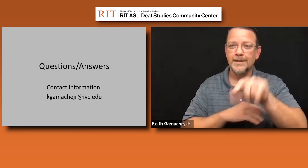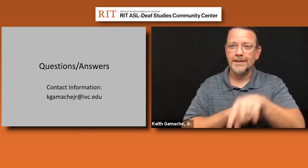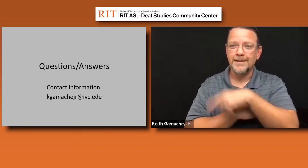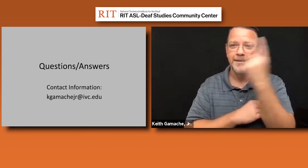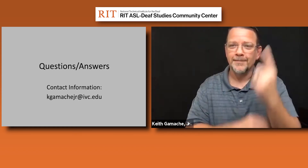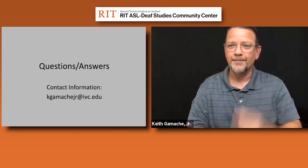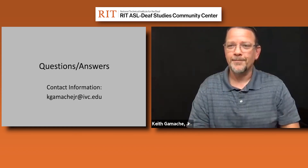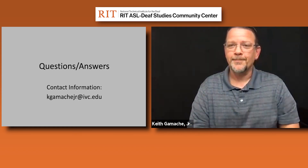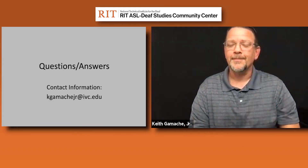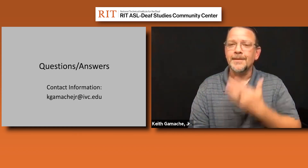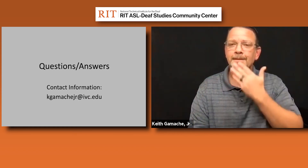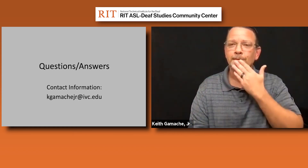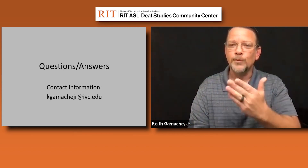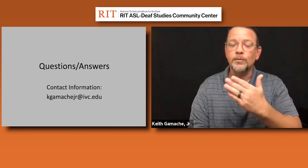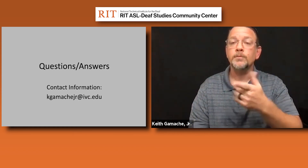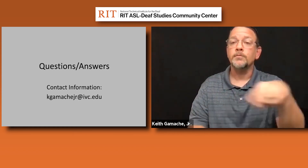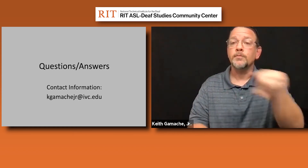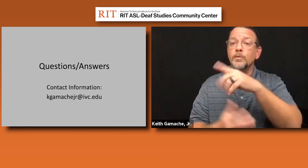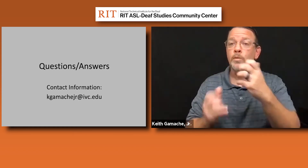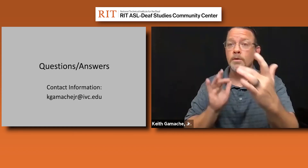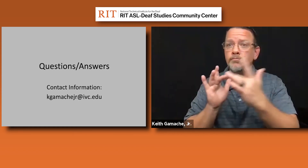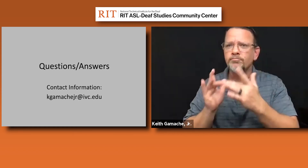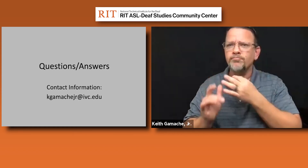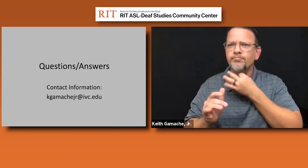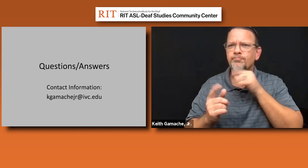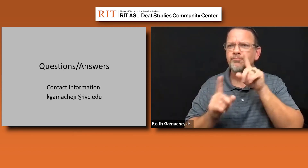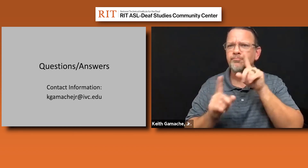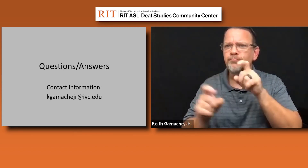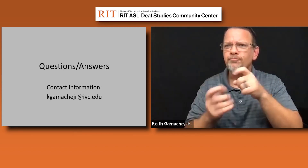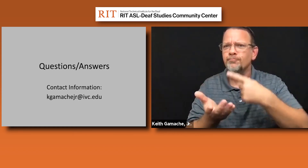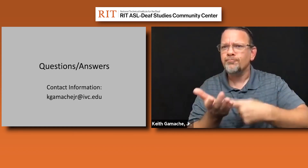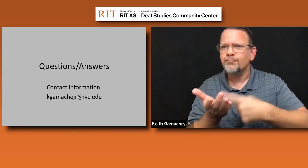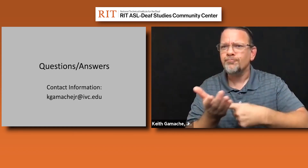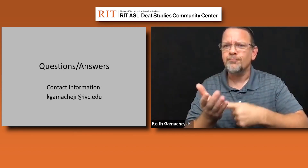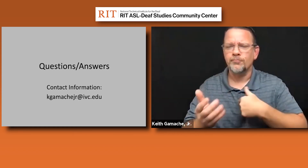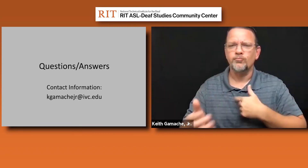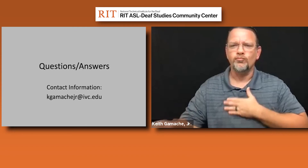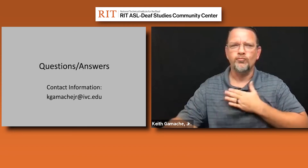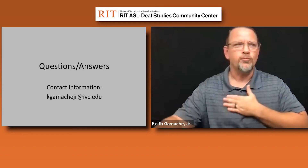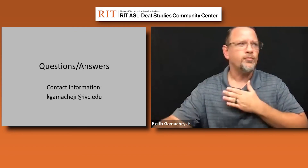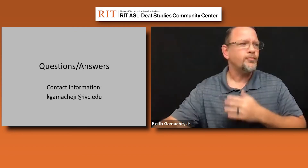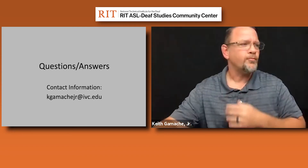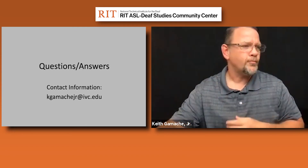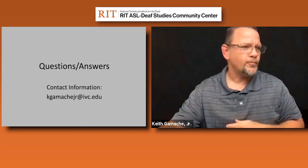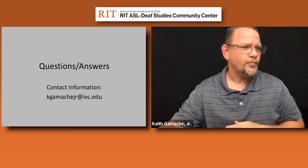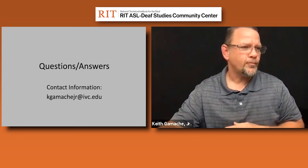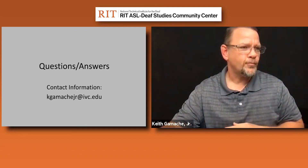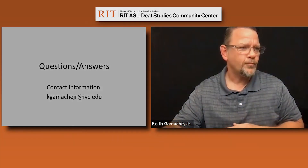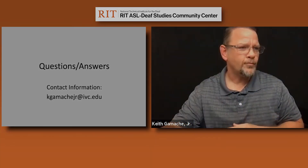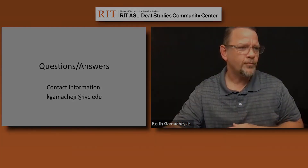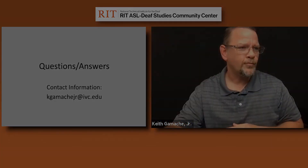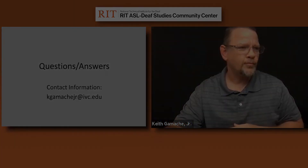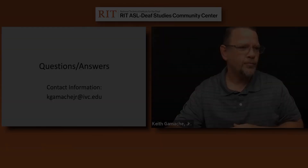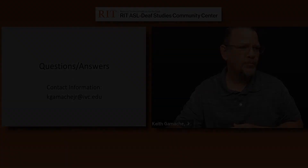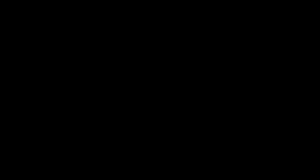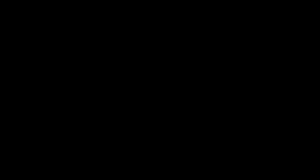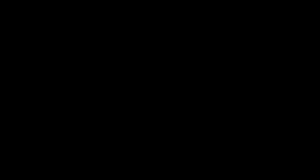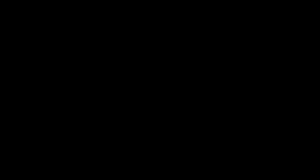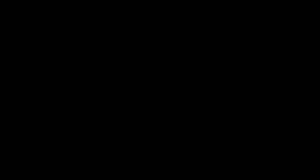Thank you all so very much. If you're interested in contacting me and continuing the conversation with any questions, please don't hesitate to reach out to me.